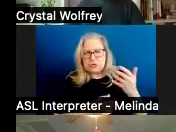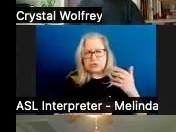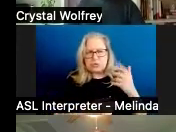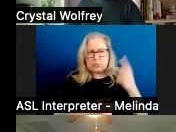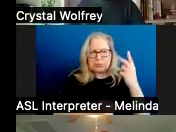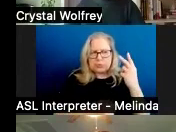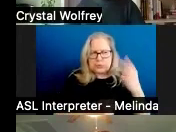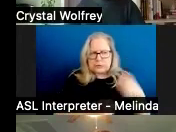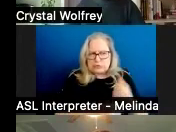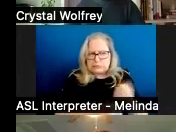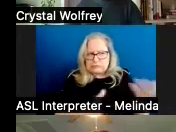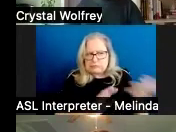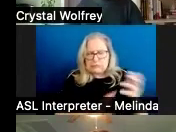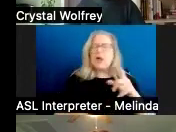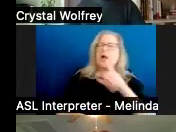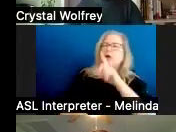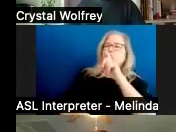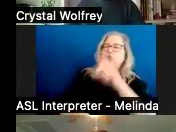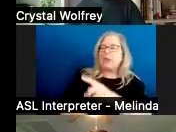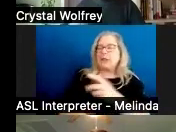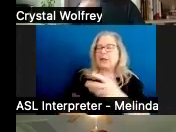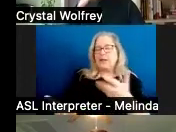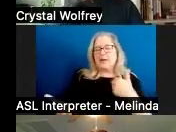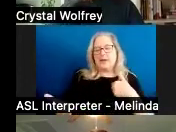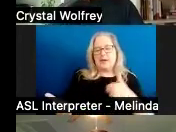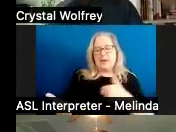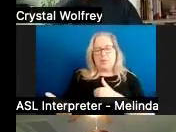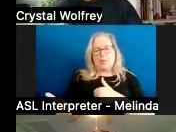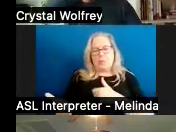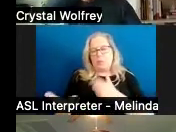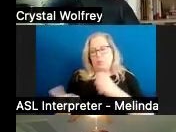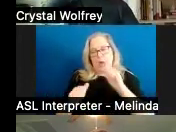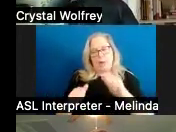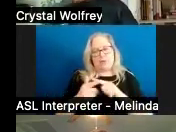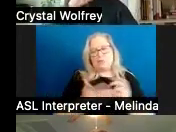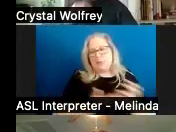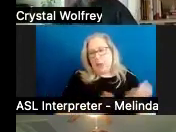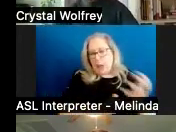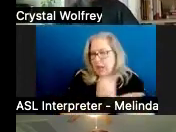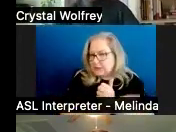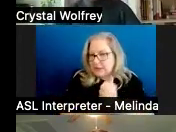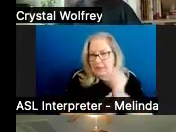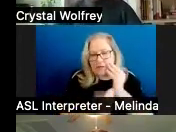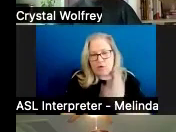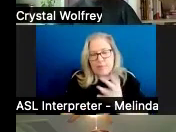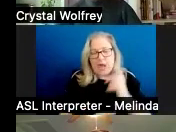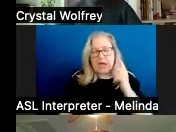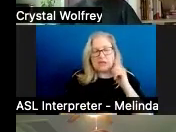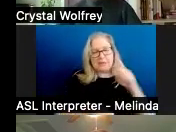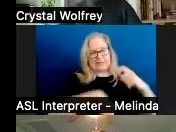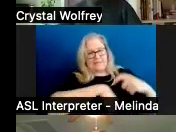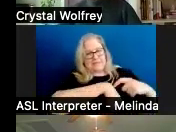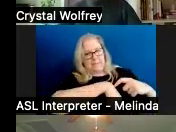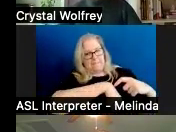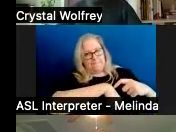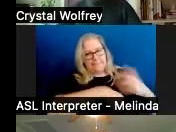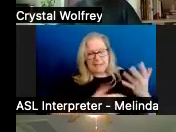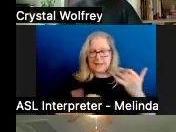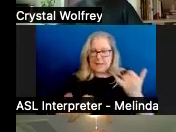Sean Hine: So really it was a .. . We were simply not able to pull all the information together for quite some time, and now we're just trying to get back up